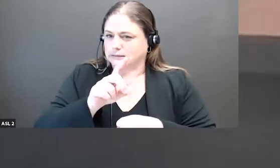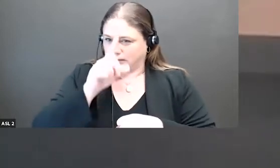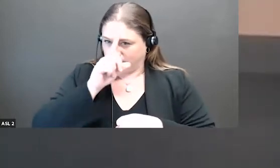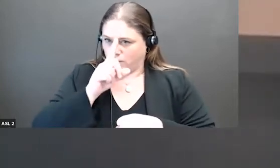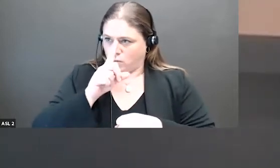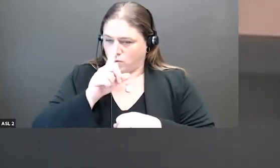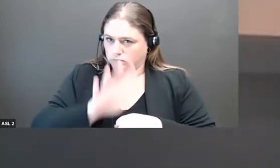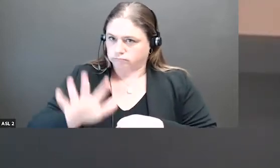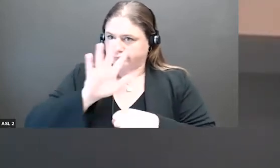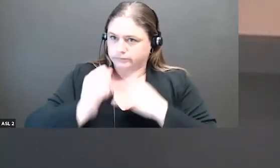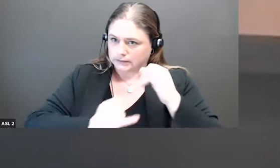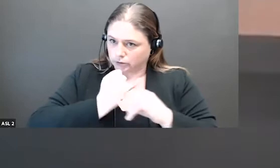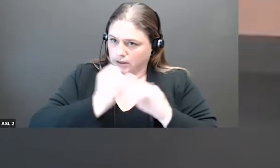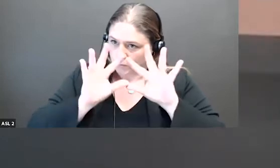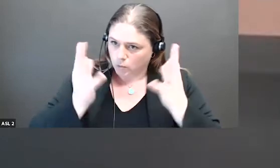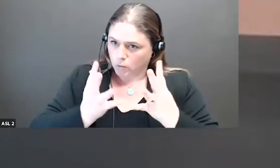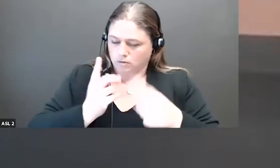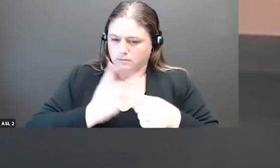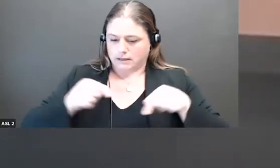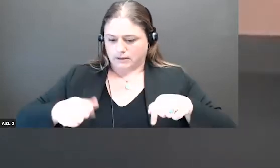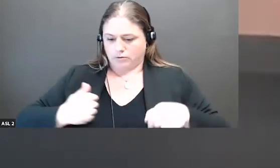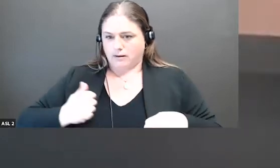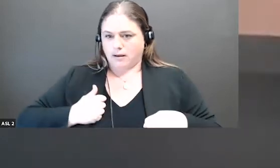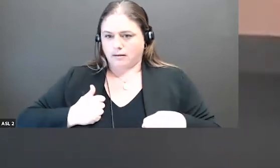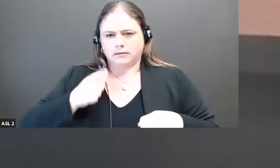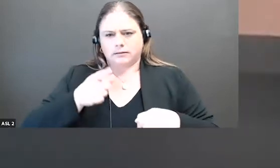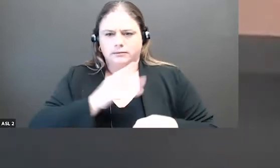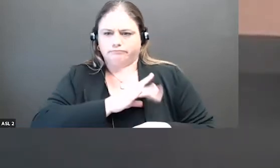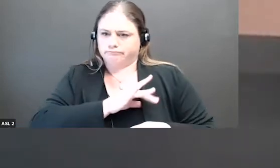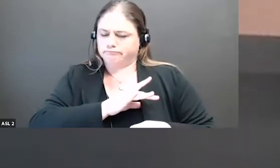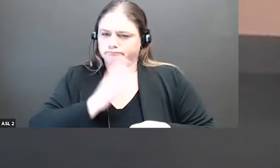perspective, and I think he'll bring a lot to his comments. So, without further ado, we'll